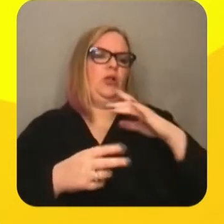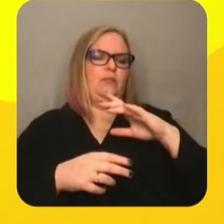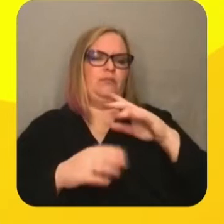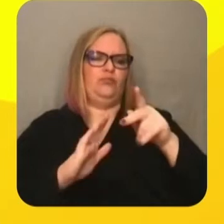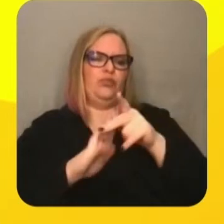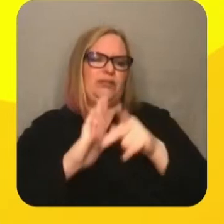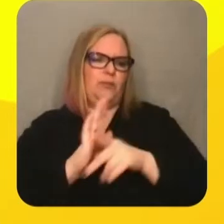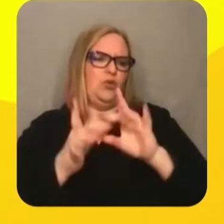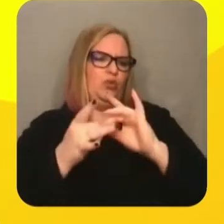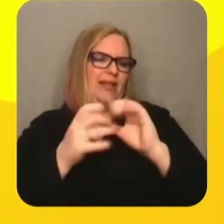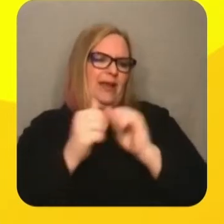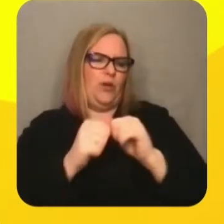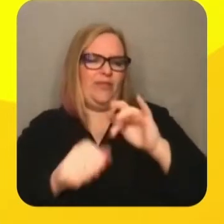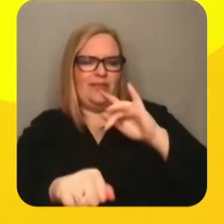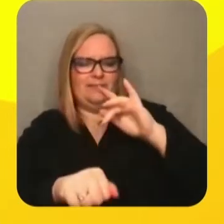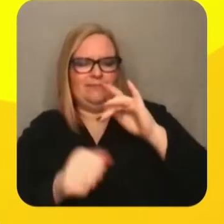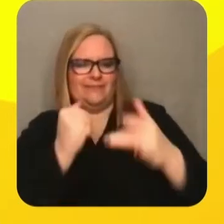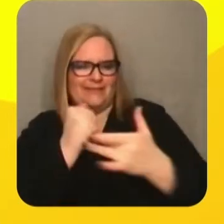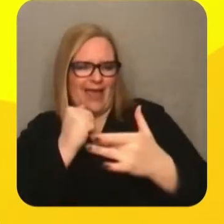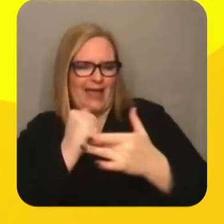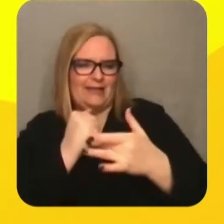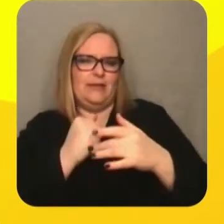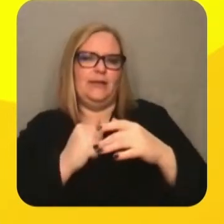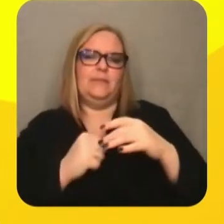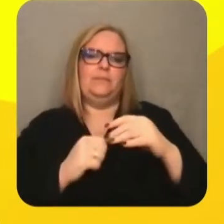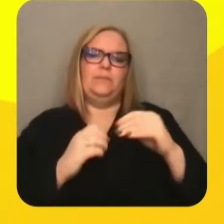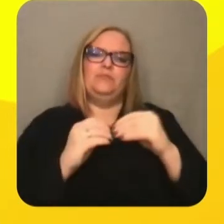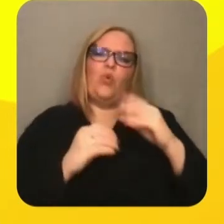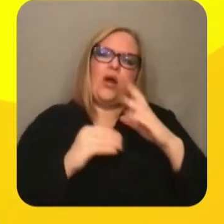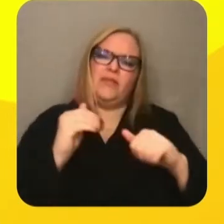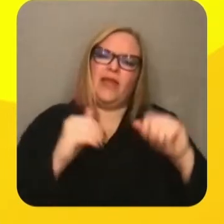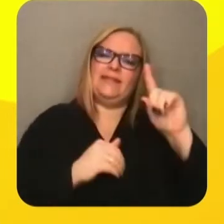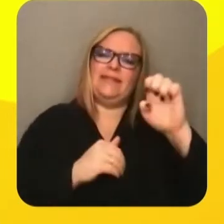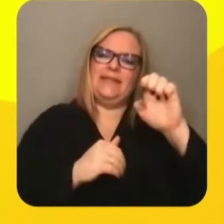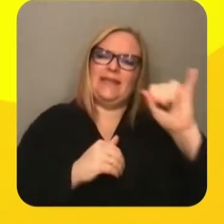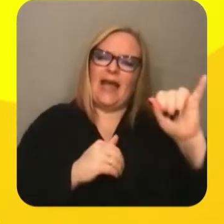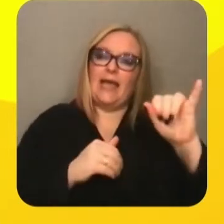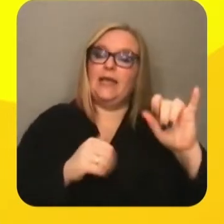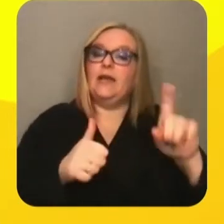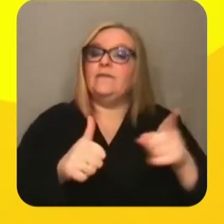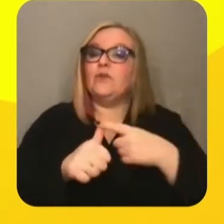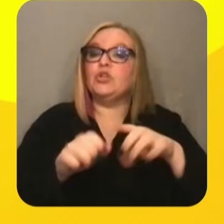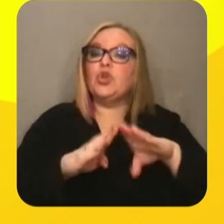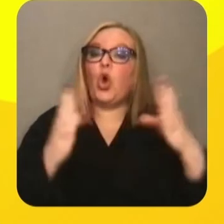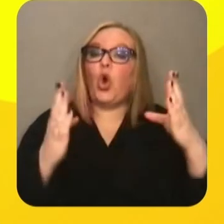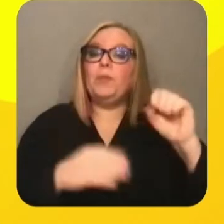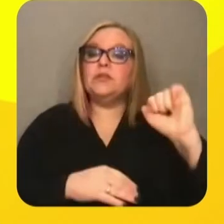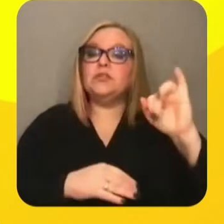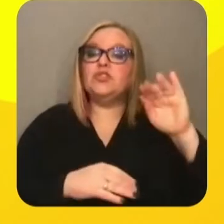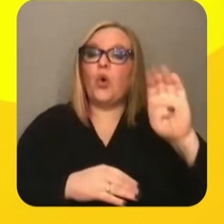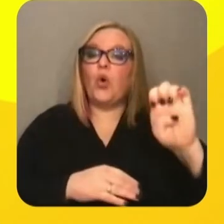and beyond just the spheres of DEI. The first is open source. Like open sourcing, sharing what we're doing.